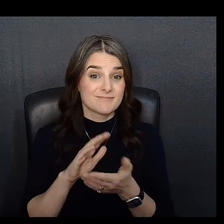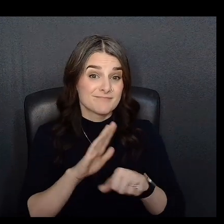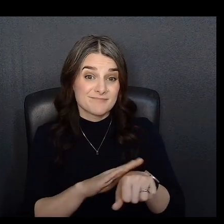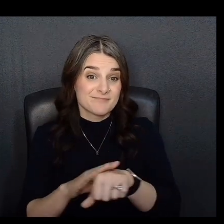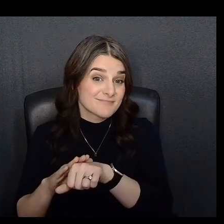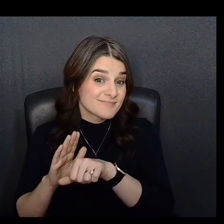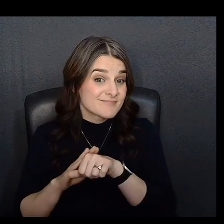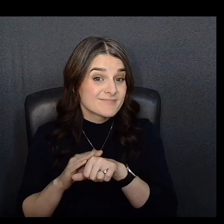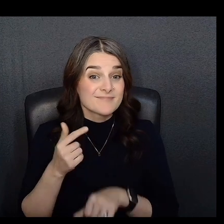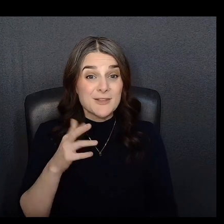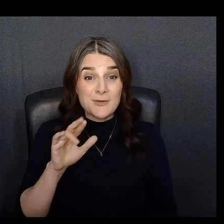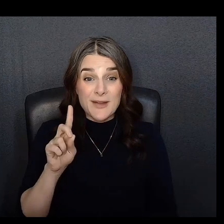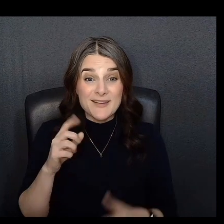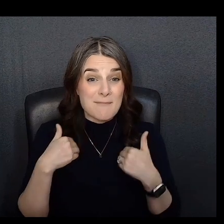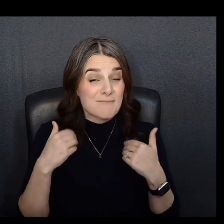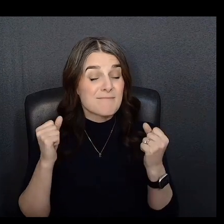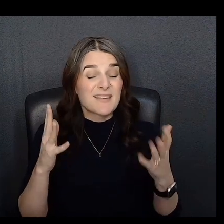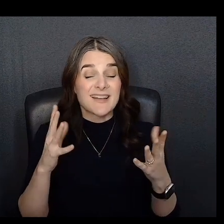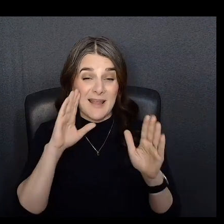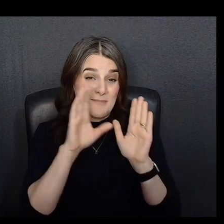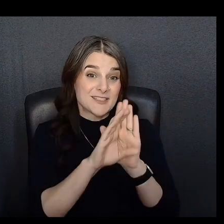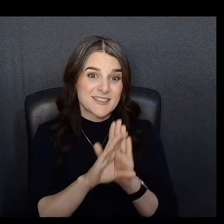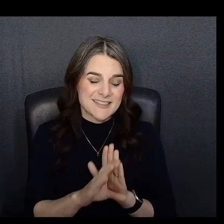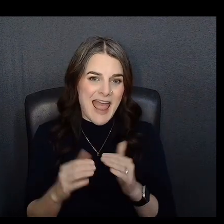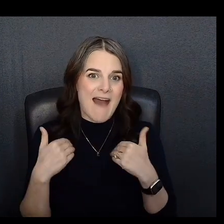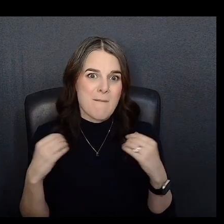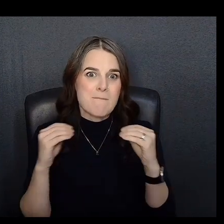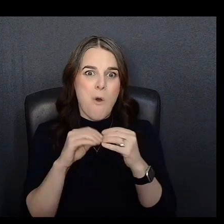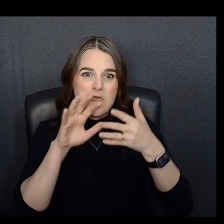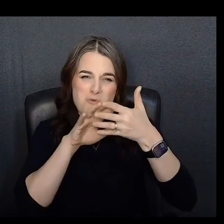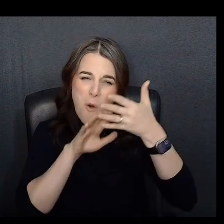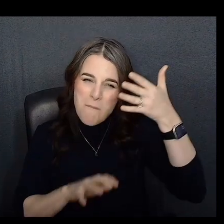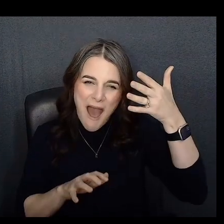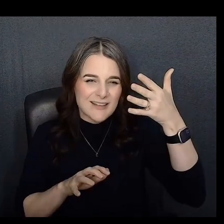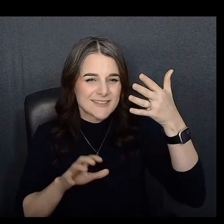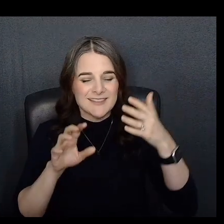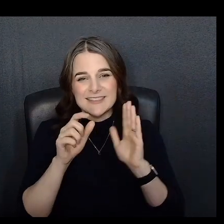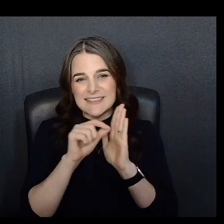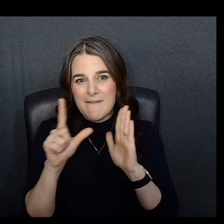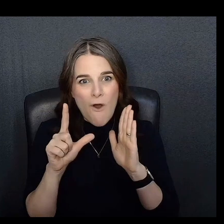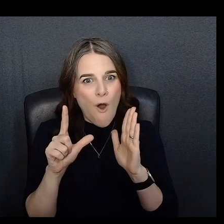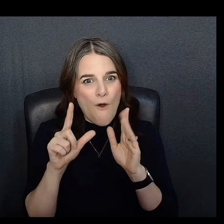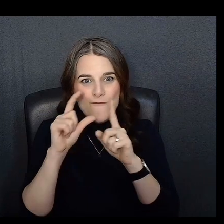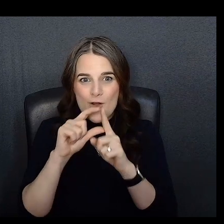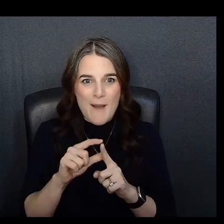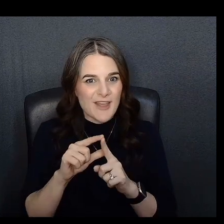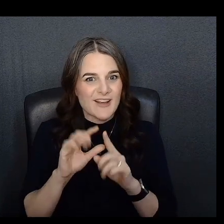They have a lot of really more robust default vocabulary sets. So some of the particular vocabulary